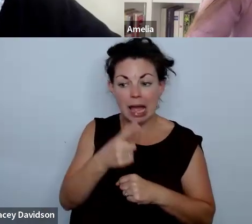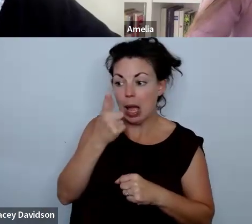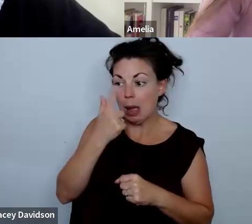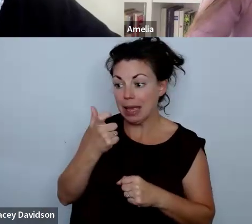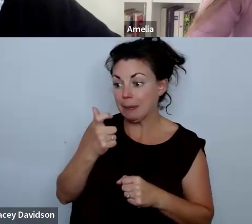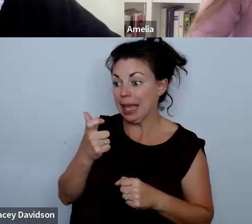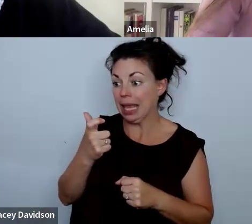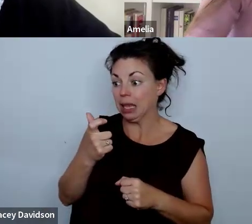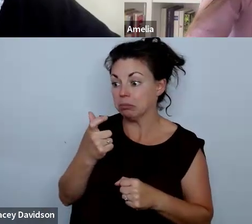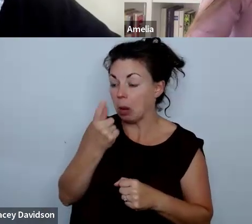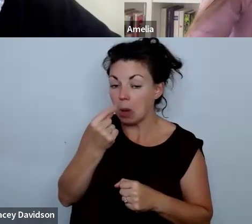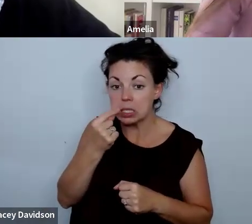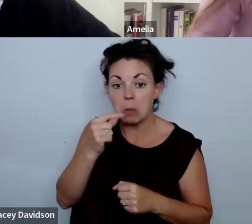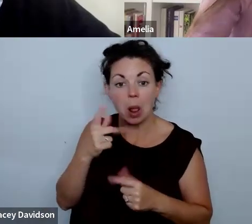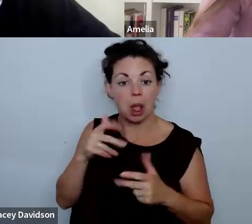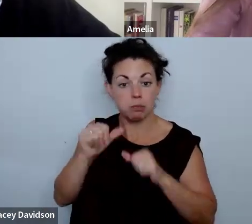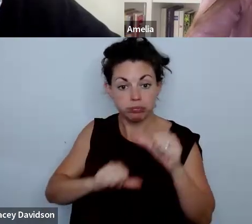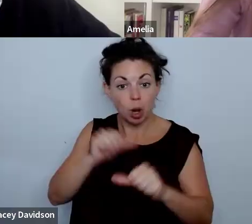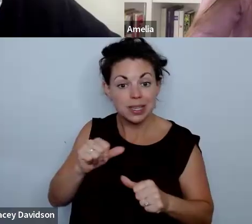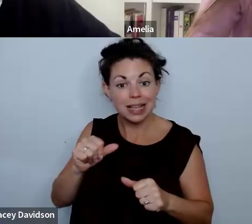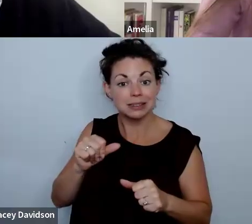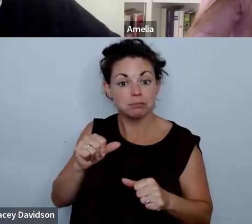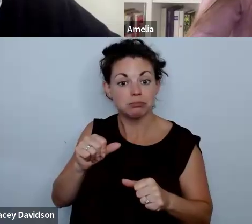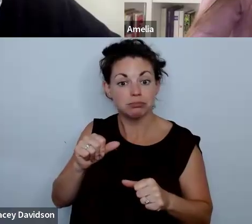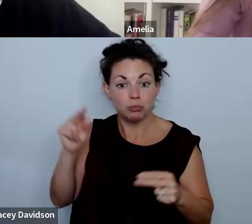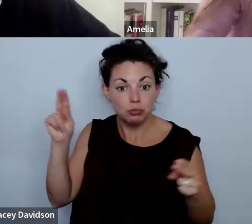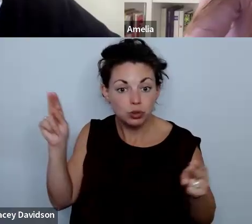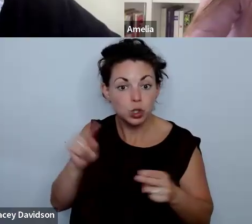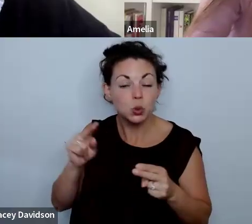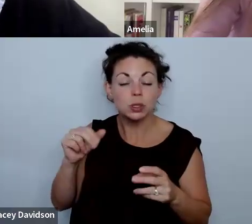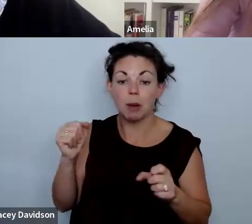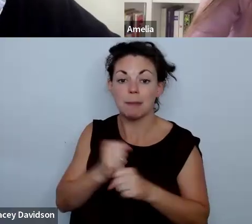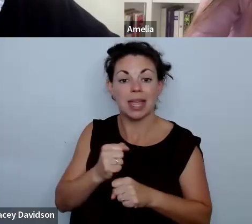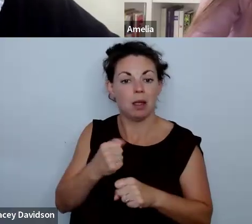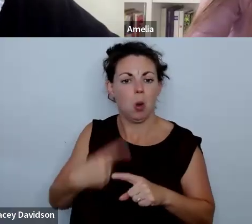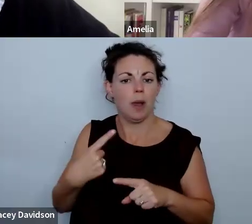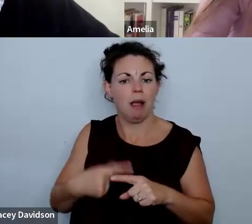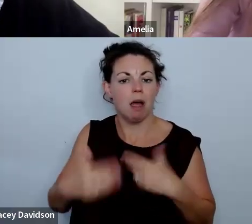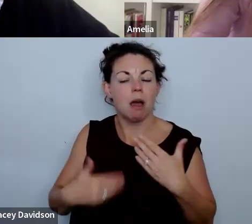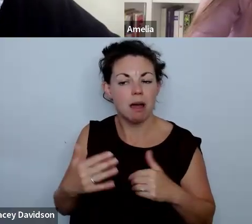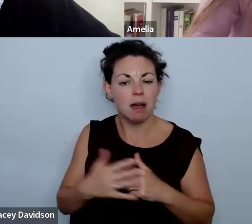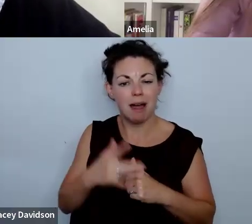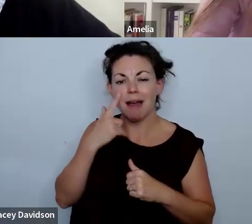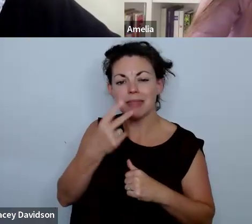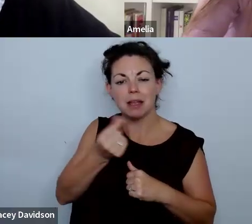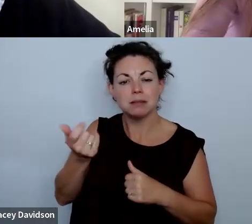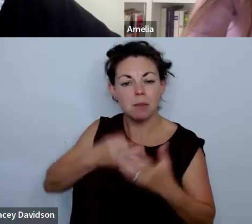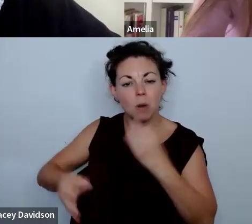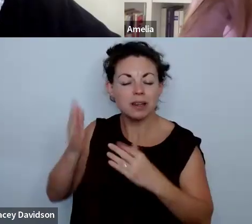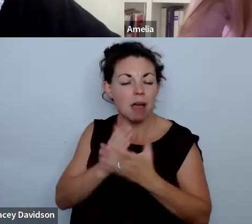people have had is that there should be better sort of case management to reduce the burden on the person applying for access to work in terms of